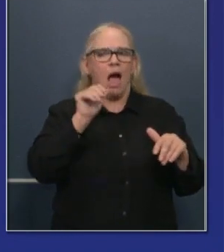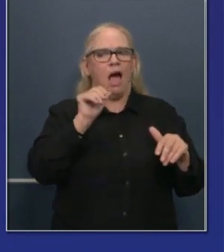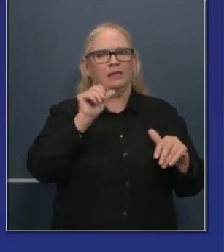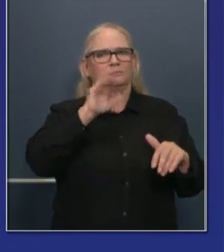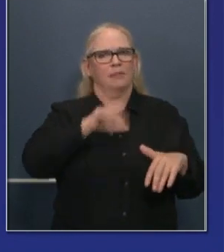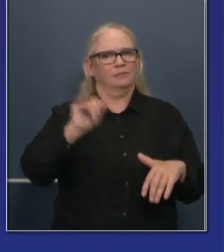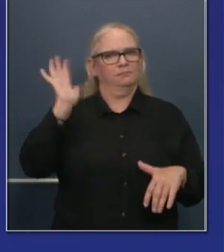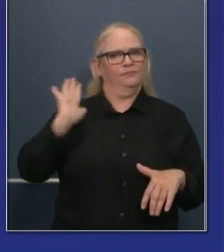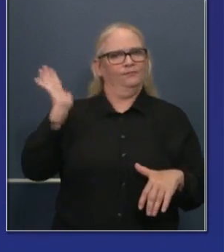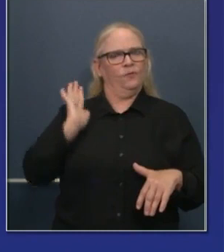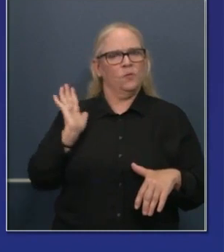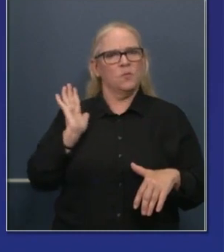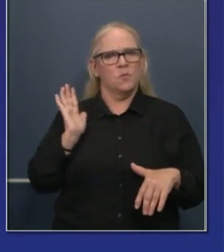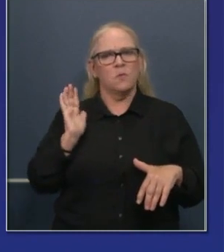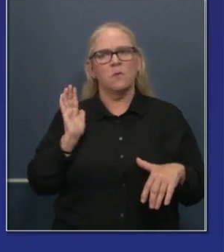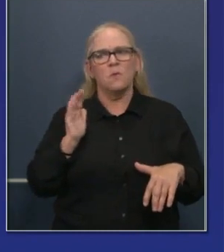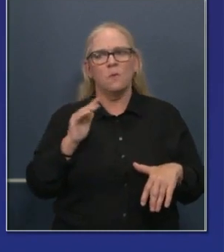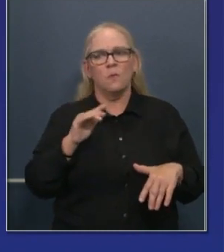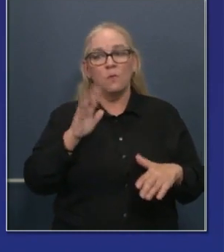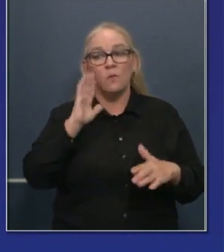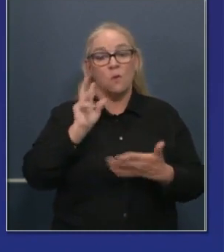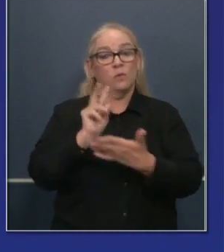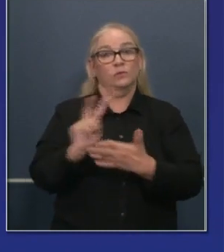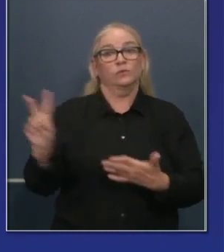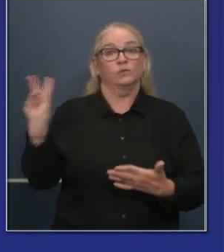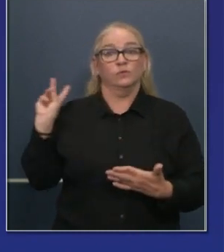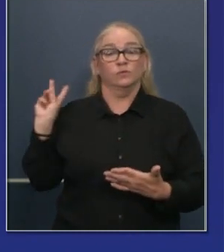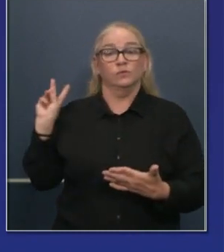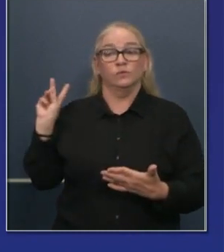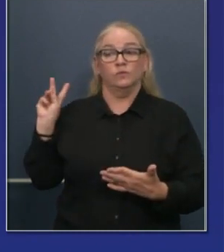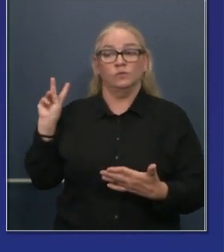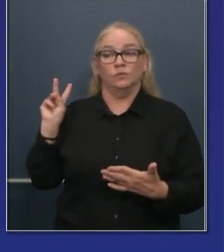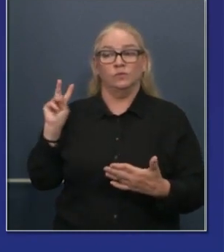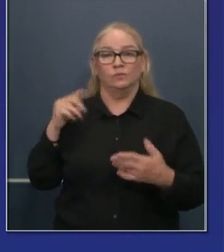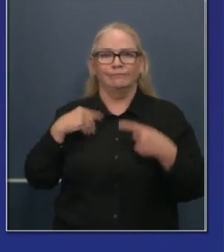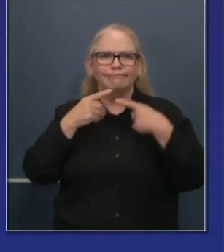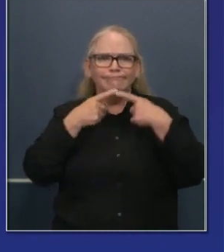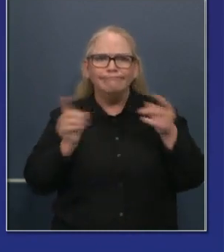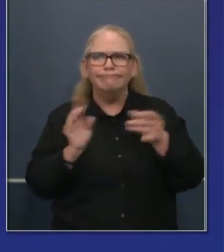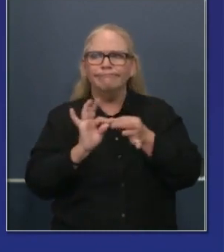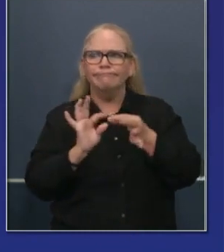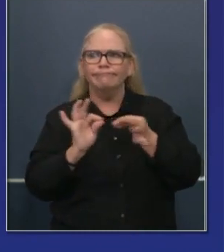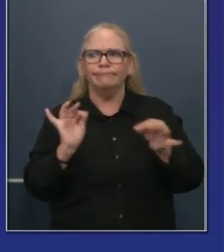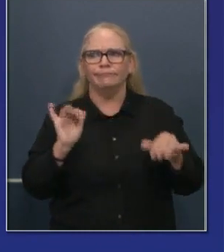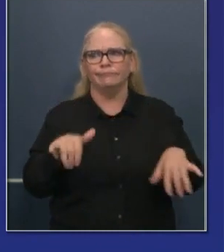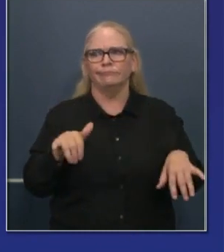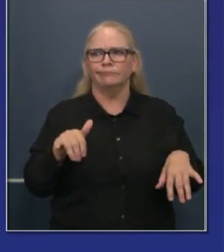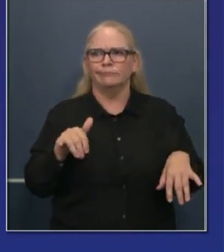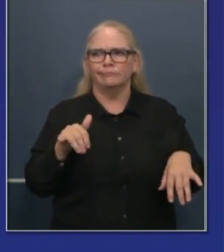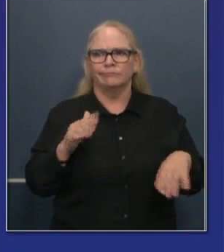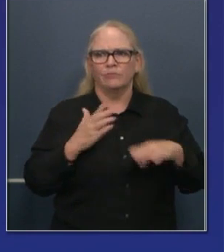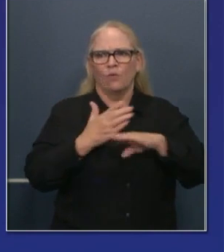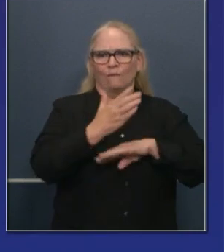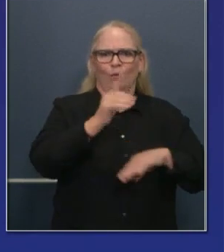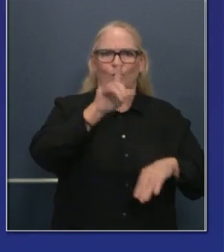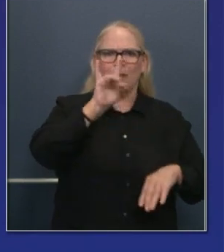HOSPITALIZATIONS ARE INCREASING, BUT NOT AT THE RATE THEY WERE IN THE PAST.